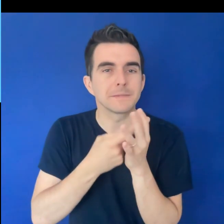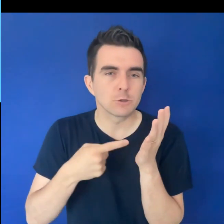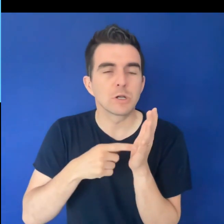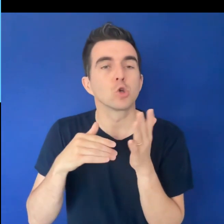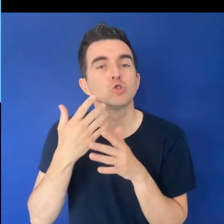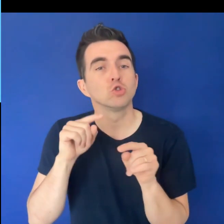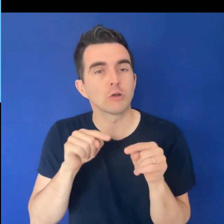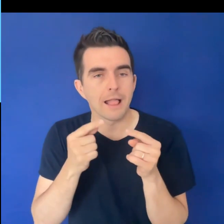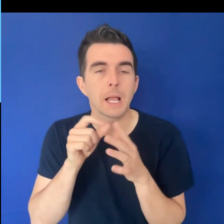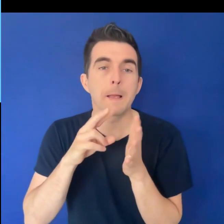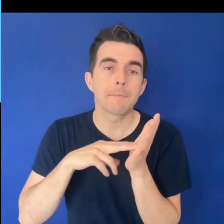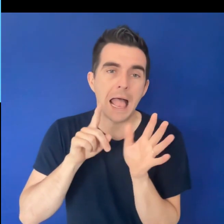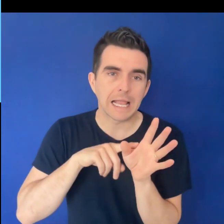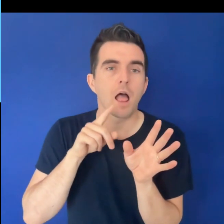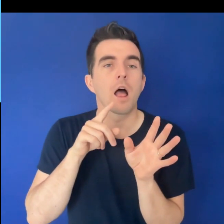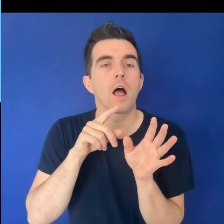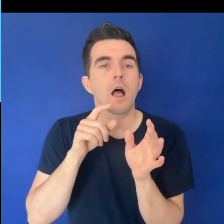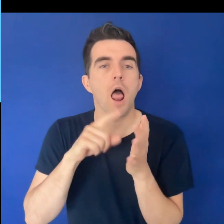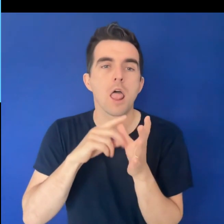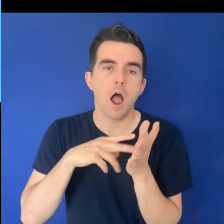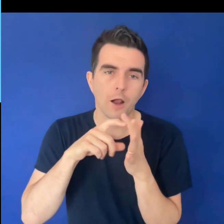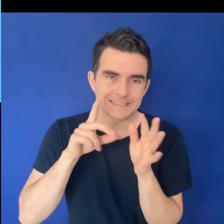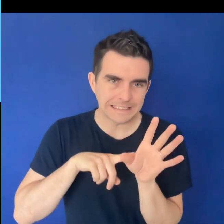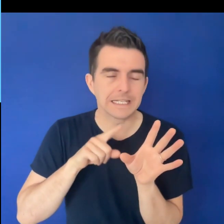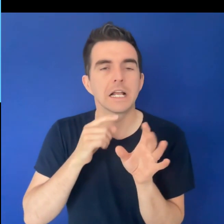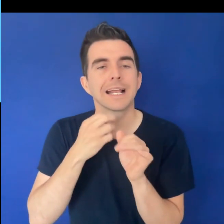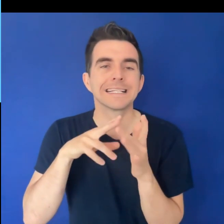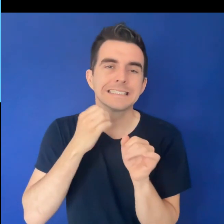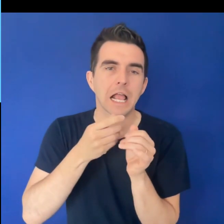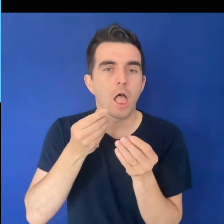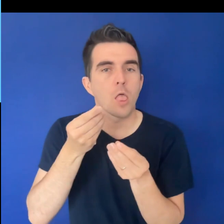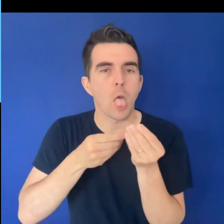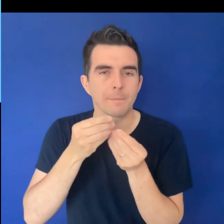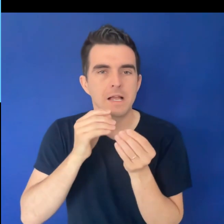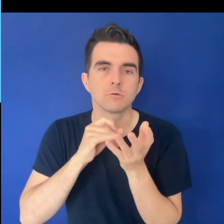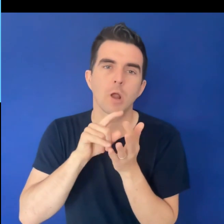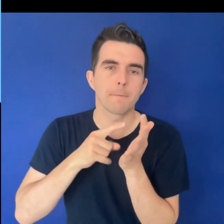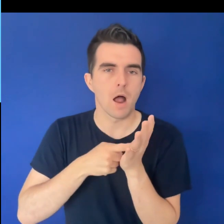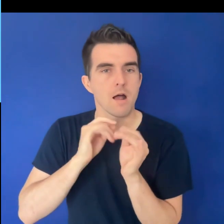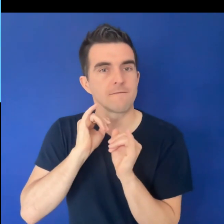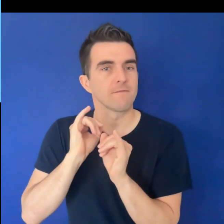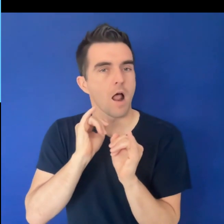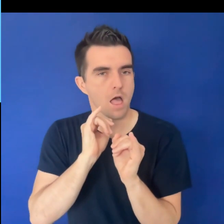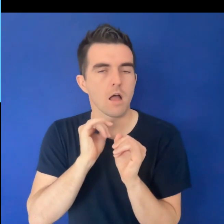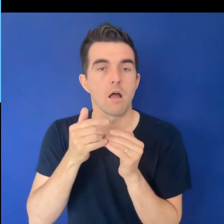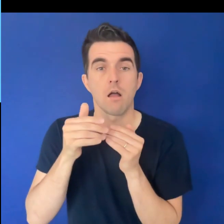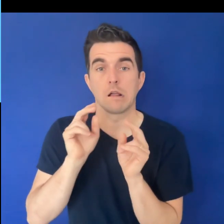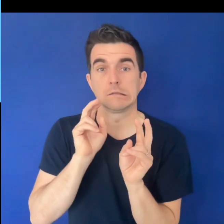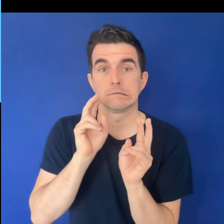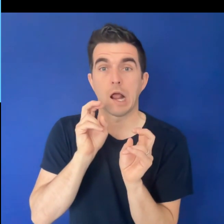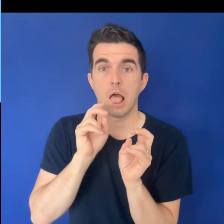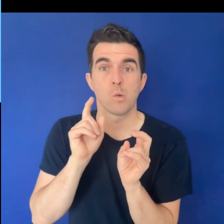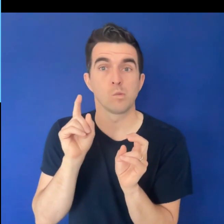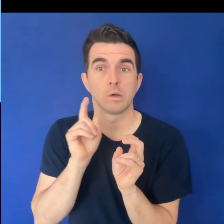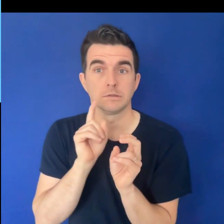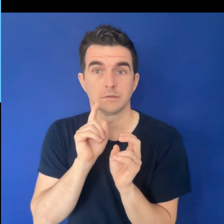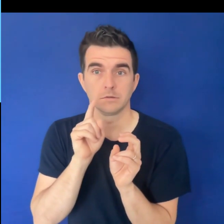Penny Larceny: Gig Economy Supervillain, and our upcoming title The Shadow Over Cyberspace. Today, I'd like to demonstrate some of the